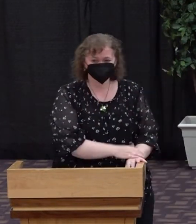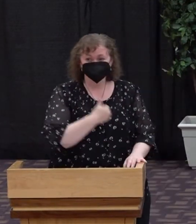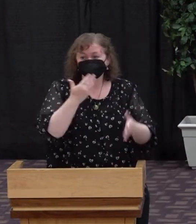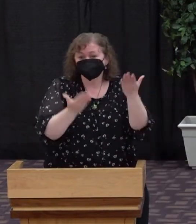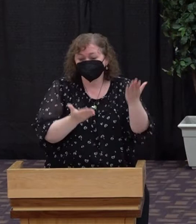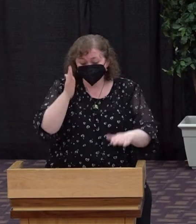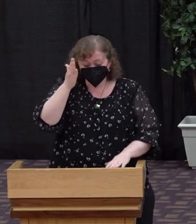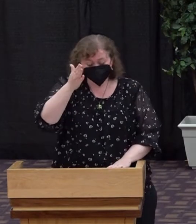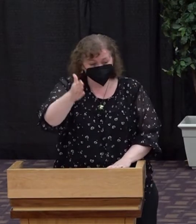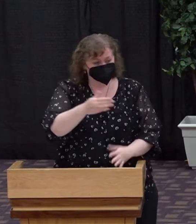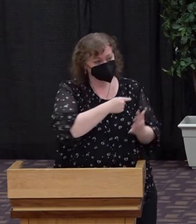It was a great experience.